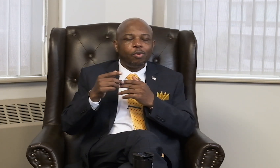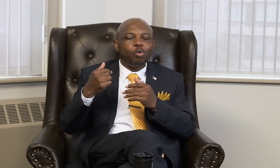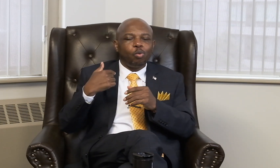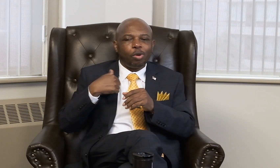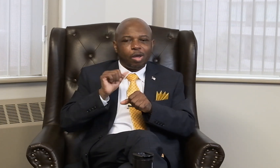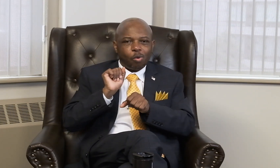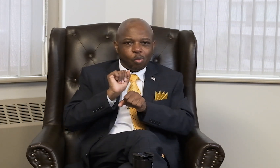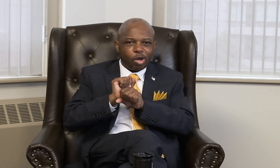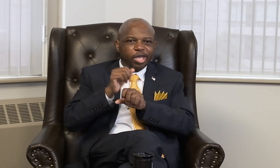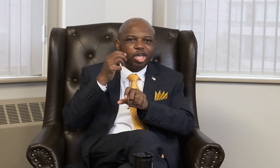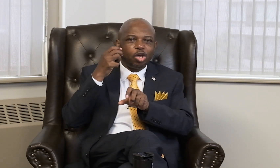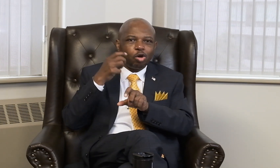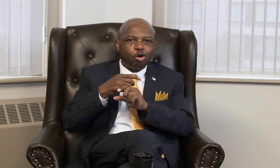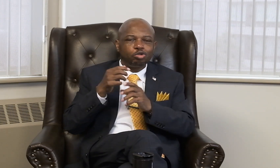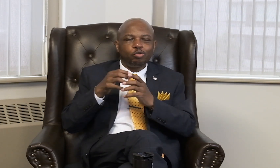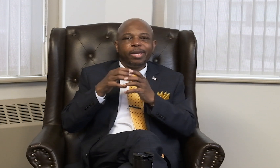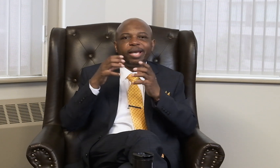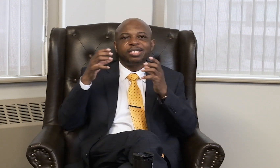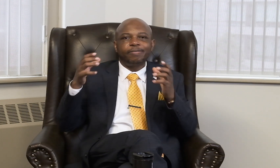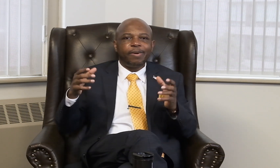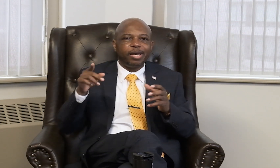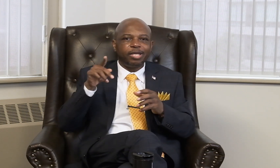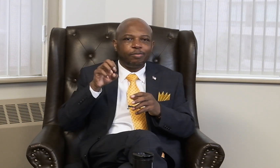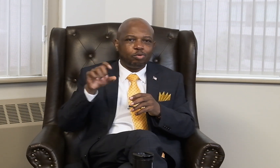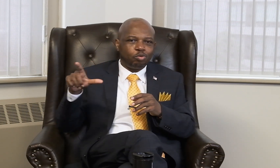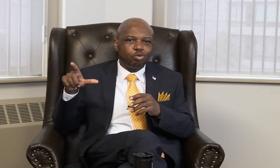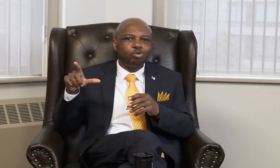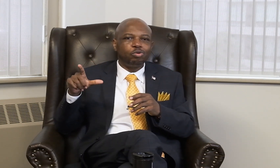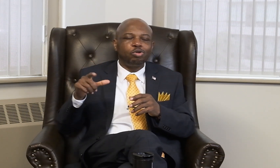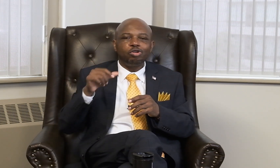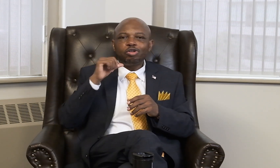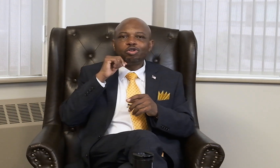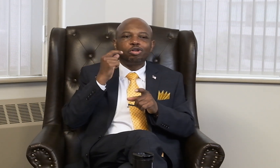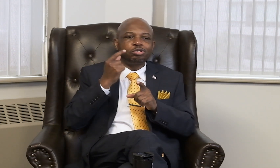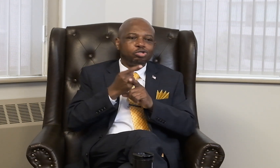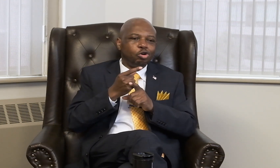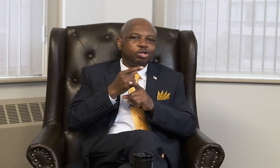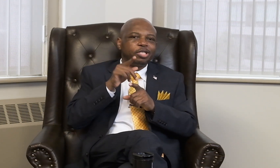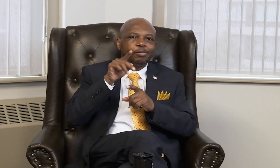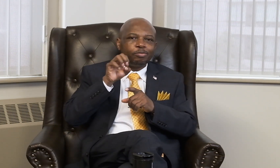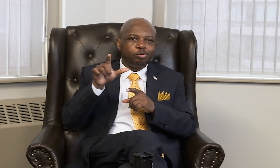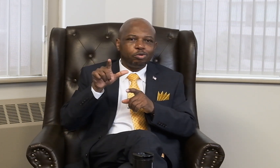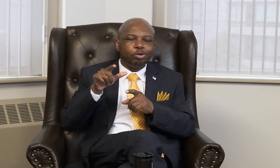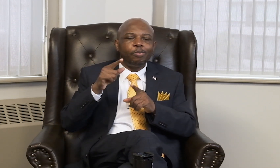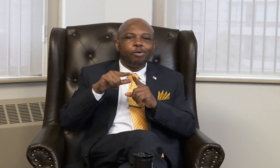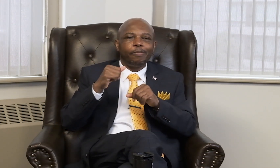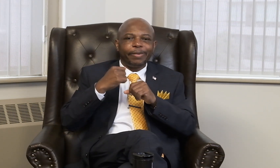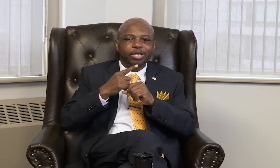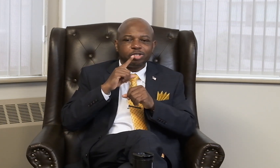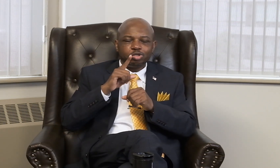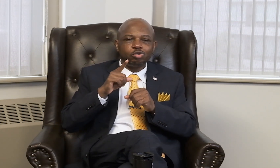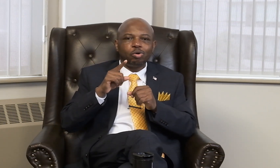very hard to expand the pool of communication access providers; not just the pool in terms